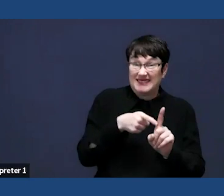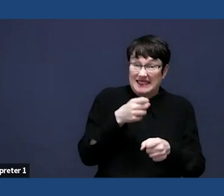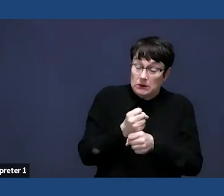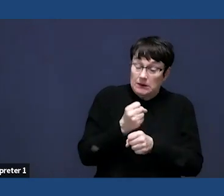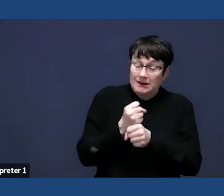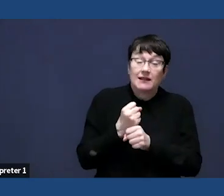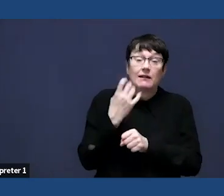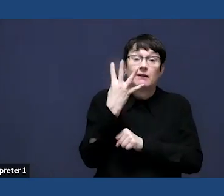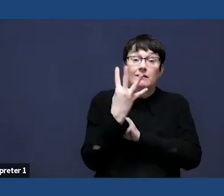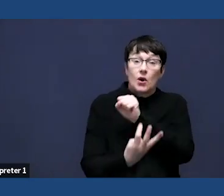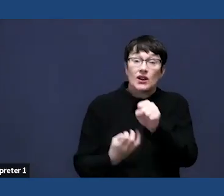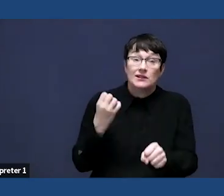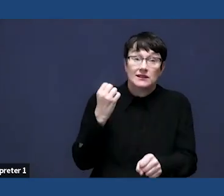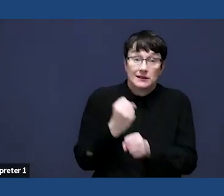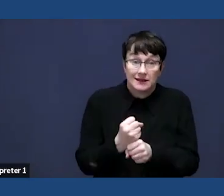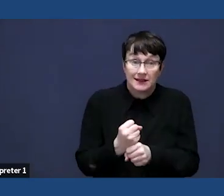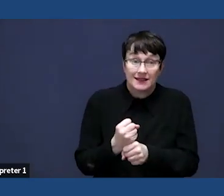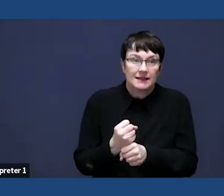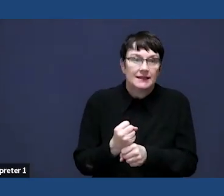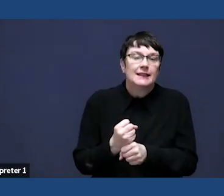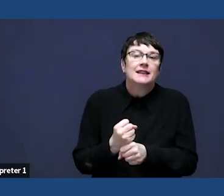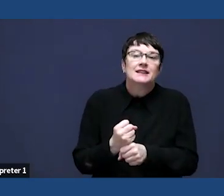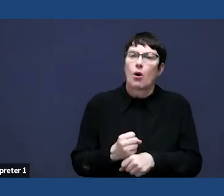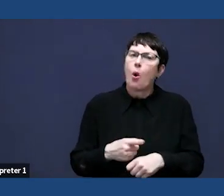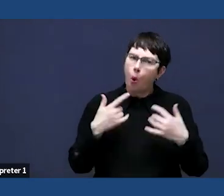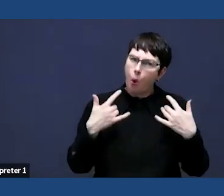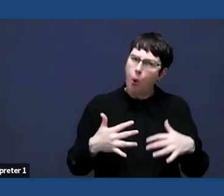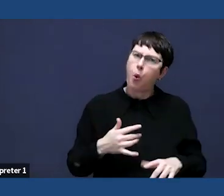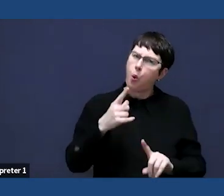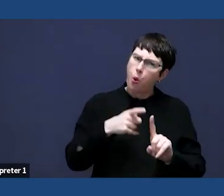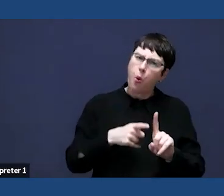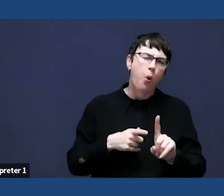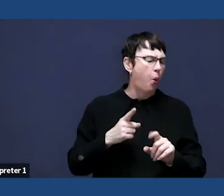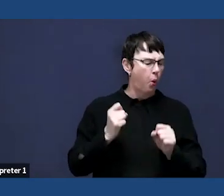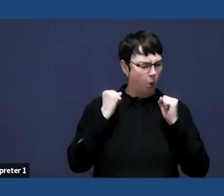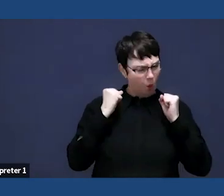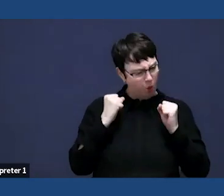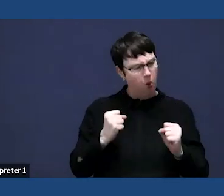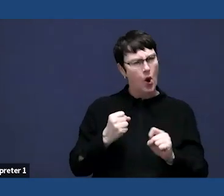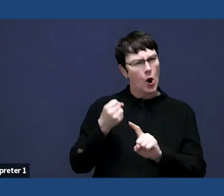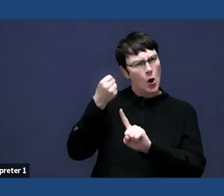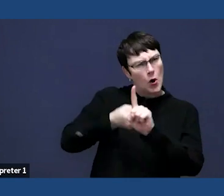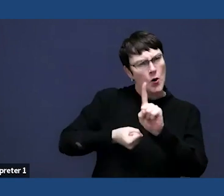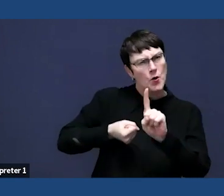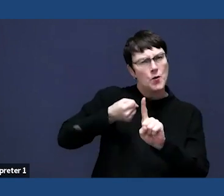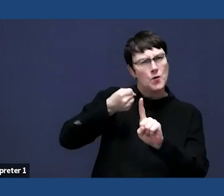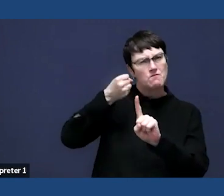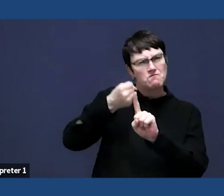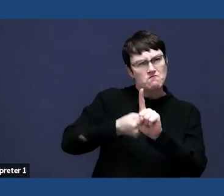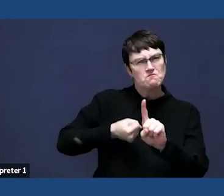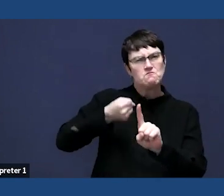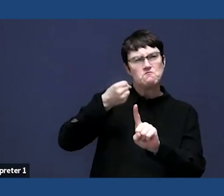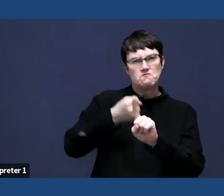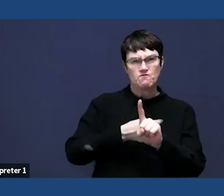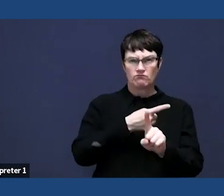the outside world in the secure room where the discussion was happening.